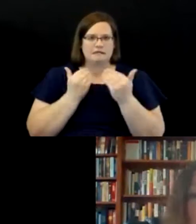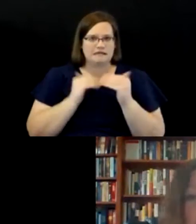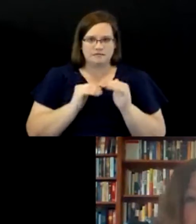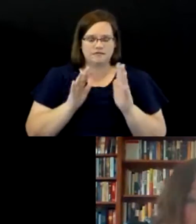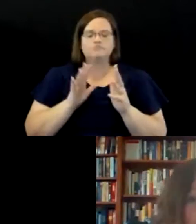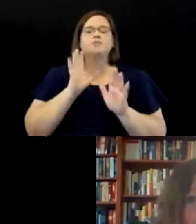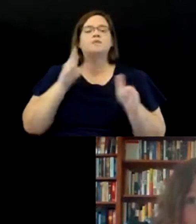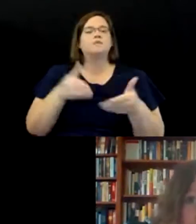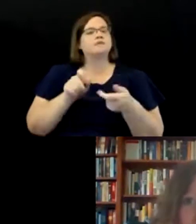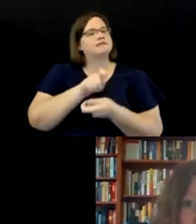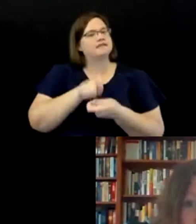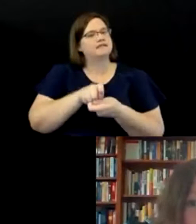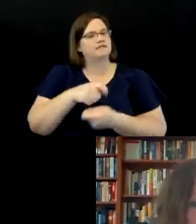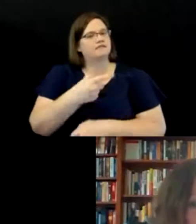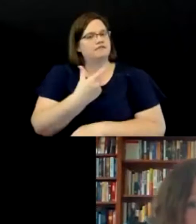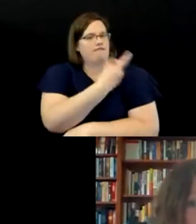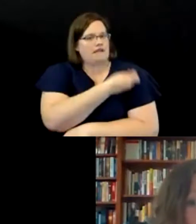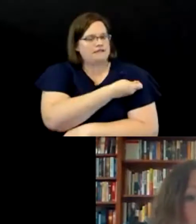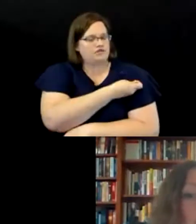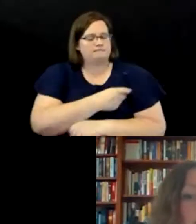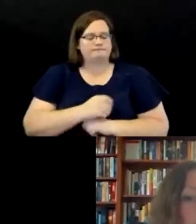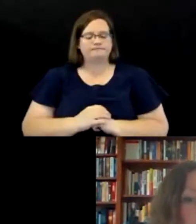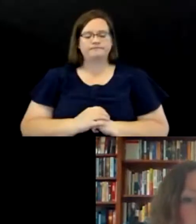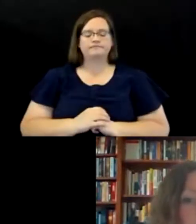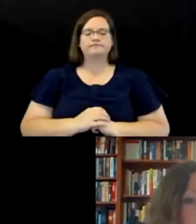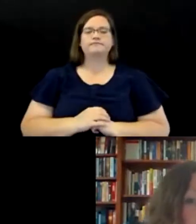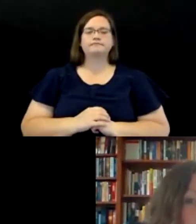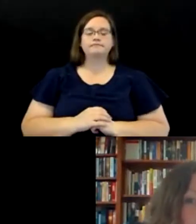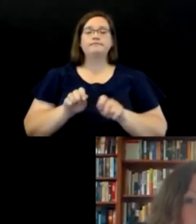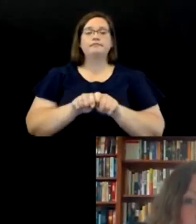specifically on vaccination. The rollout of Vermont's vaccination